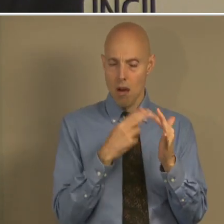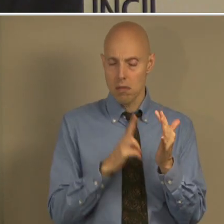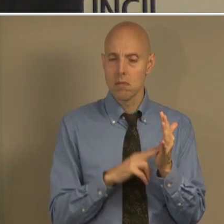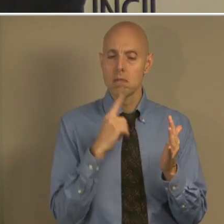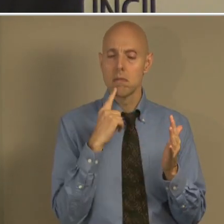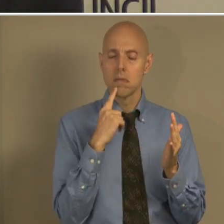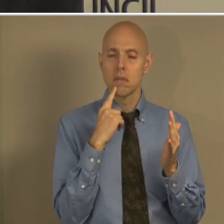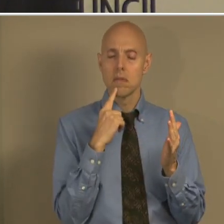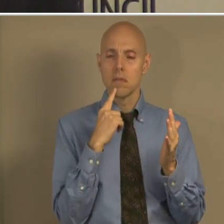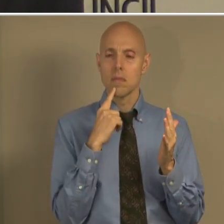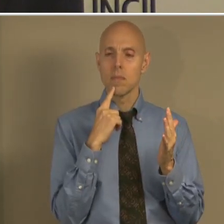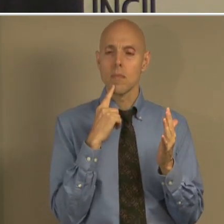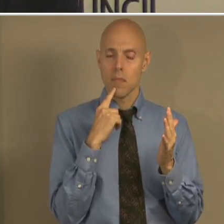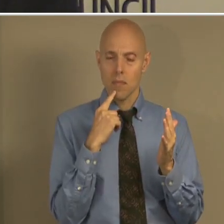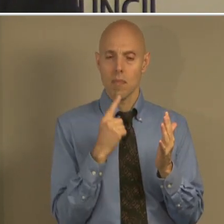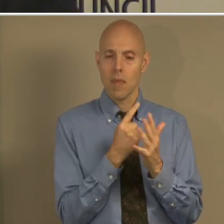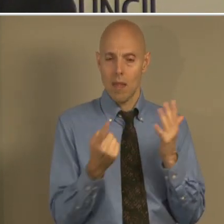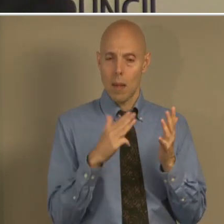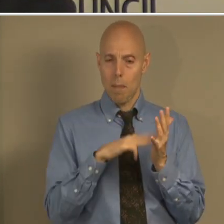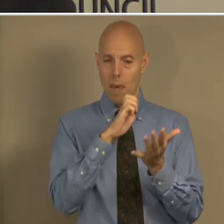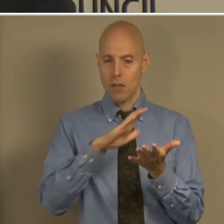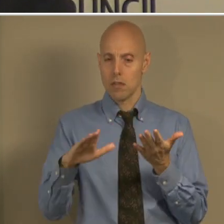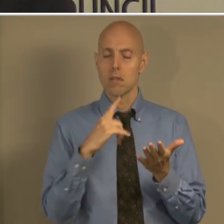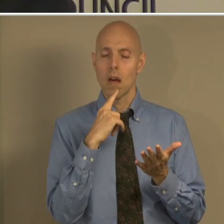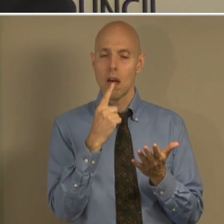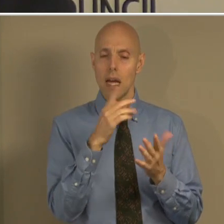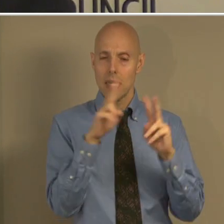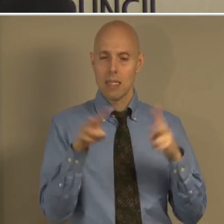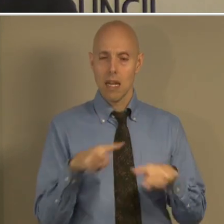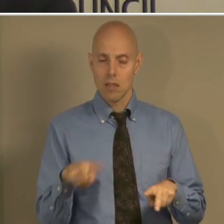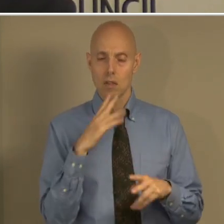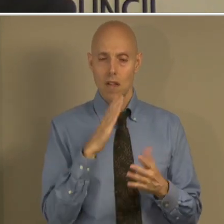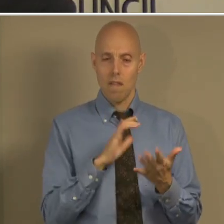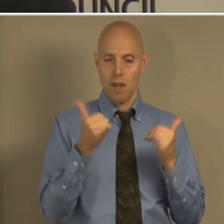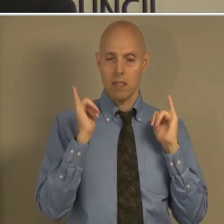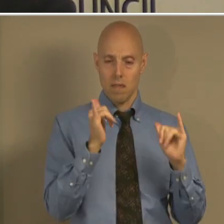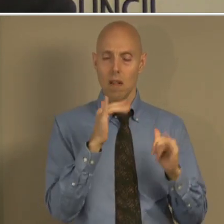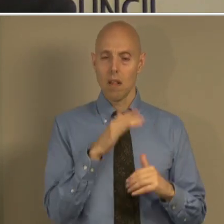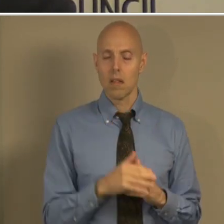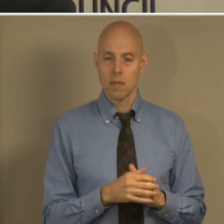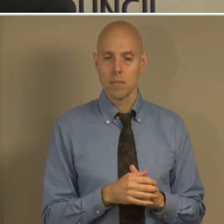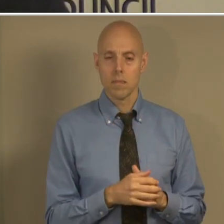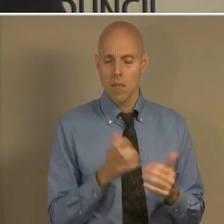with increased funding from Manchester International Festival. We're funding interesting contemporary music through OTO-projects.